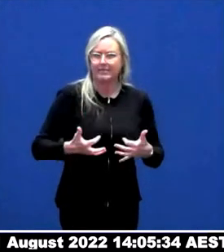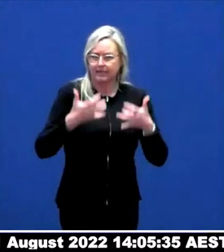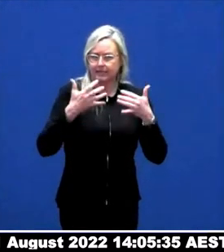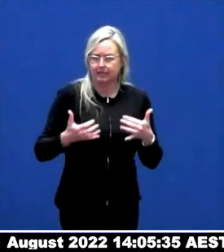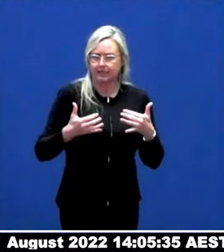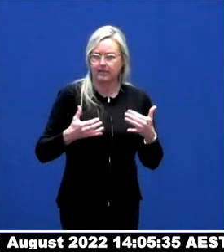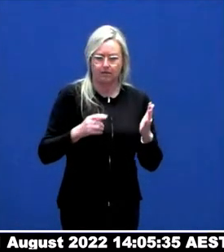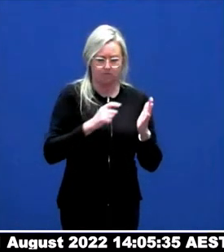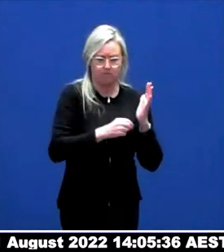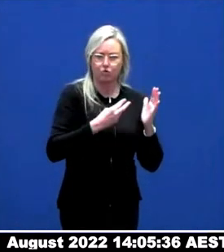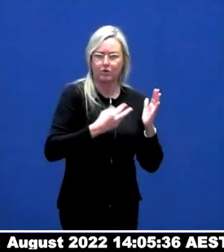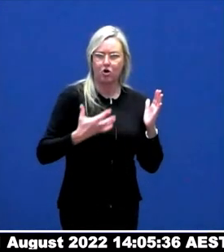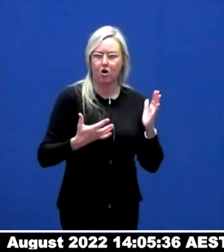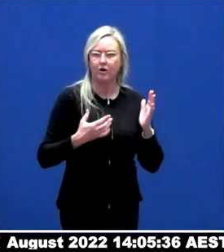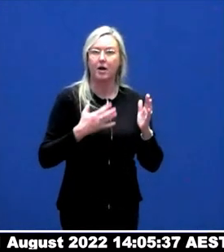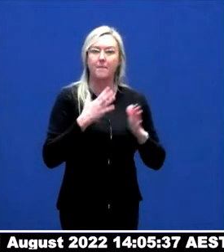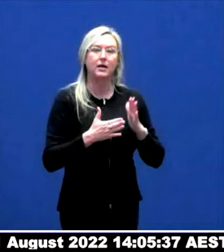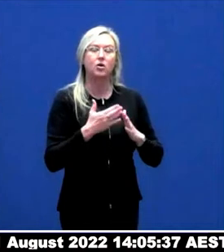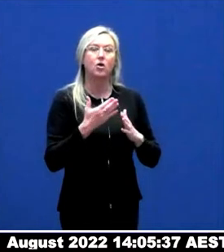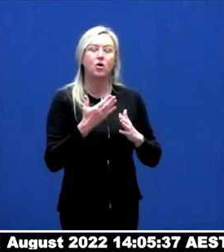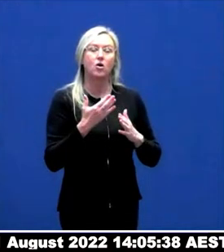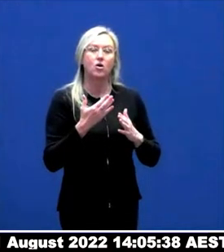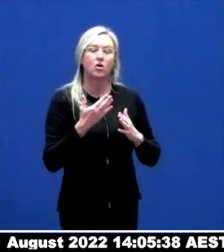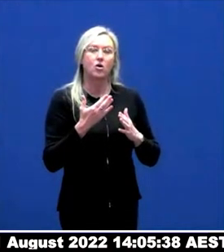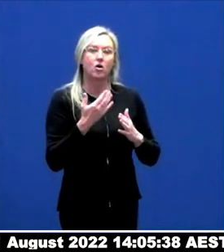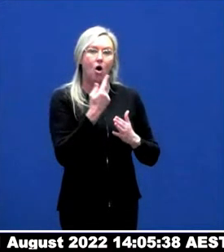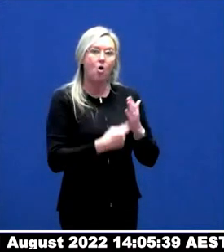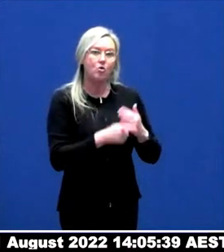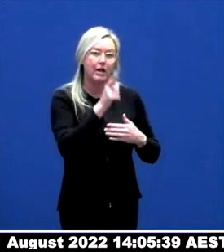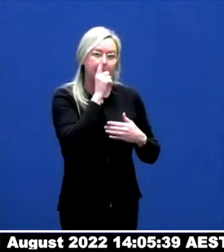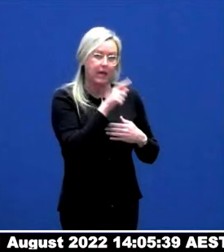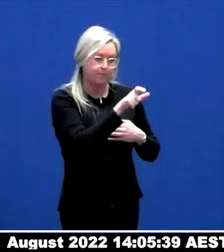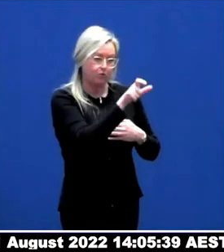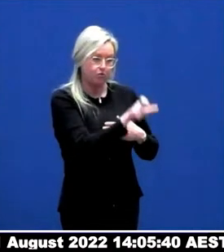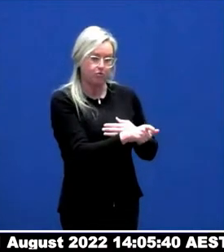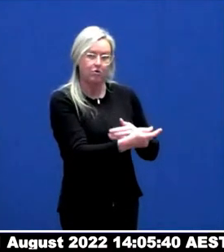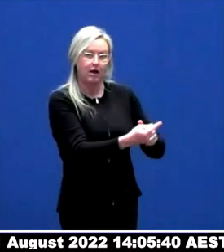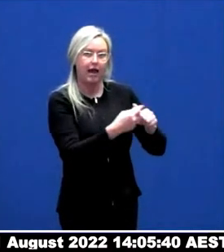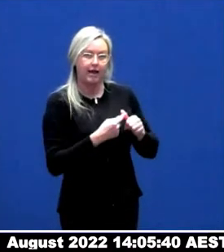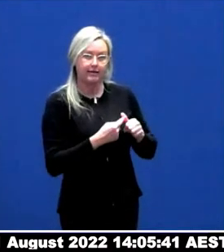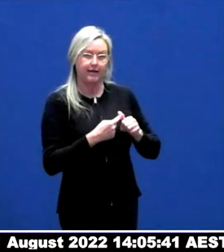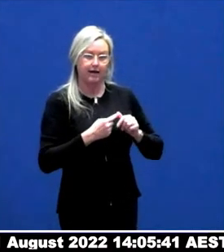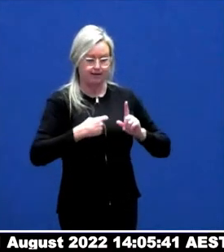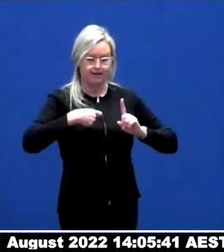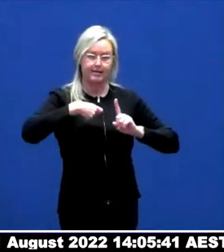are only those people who have answered option K, "temporary shelter (homelessness)"?